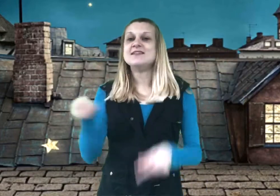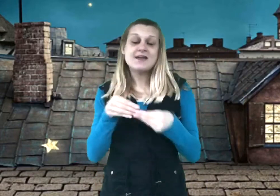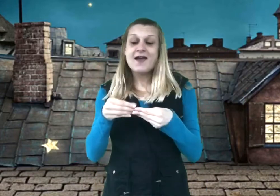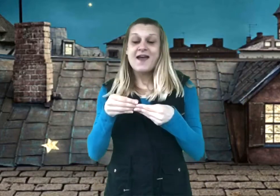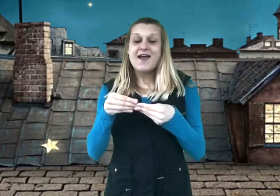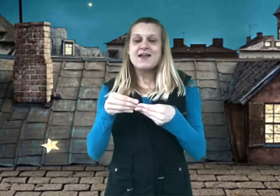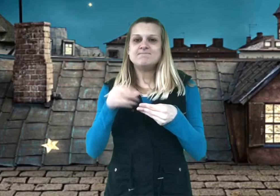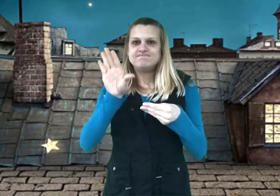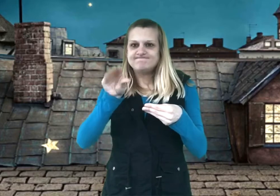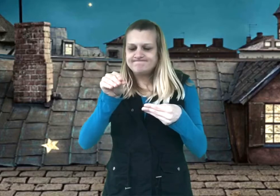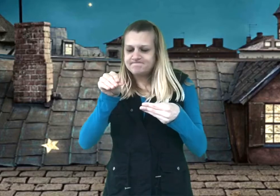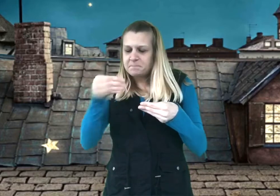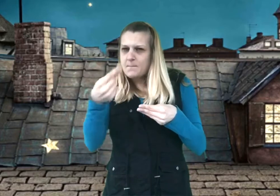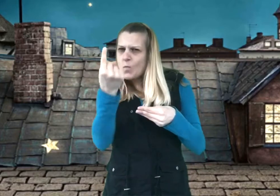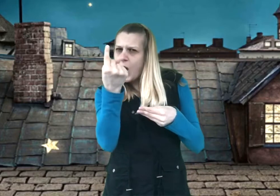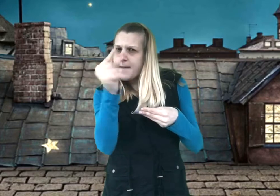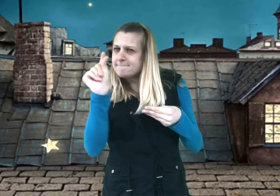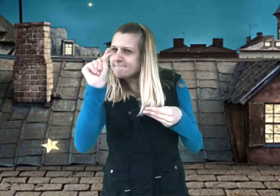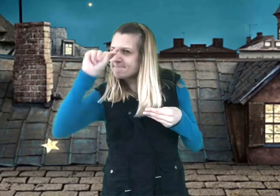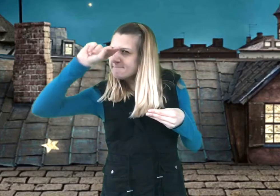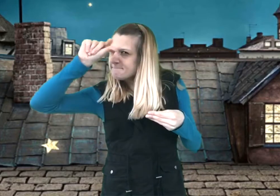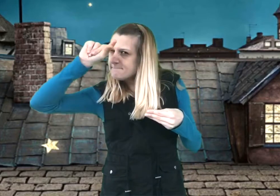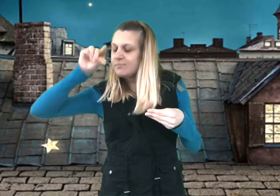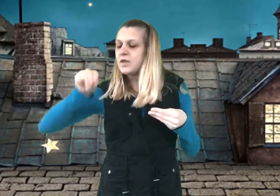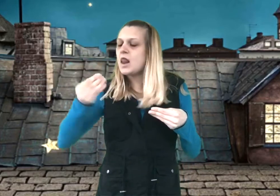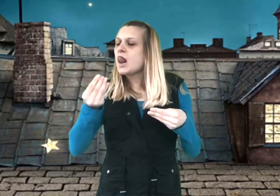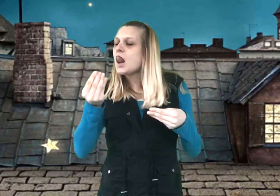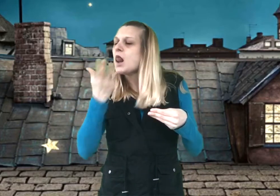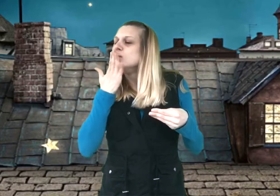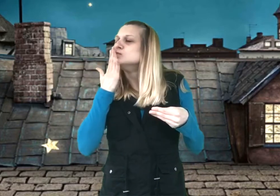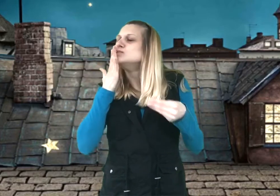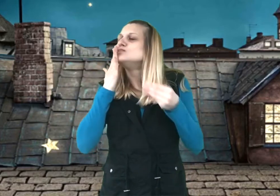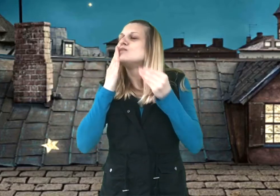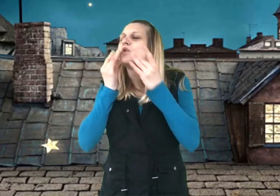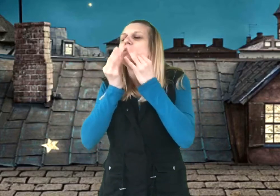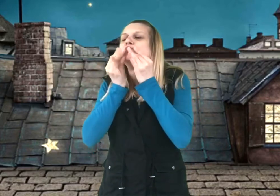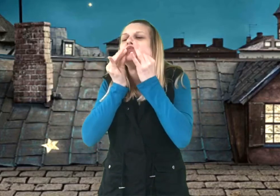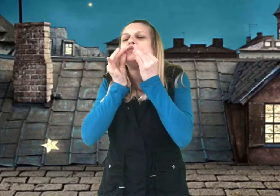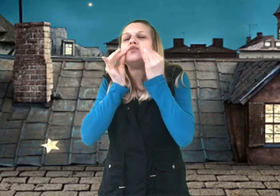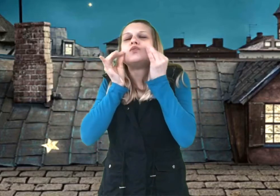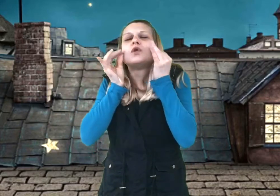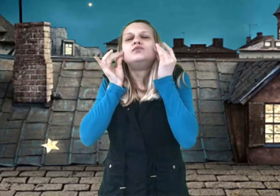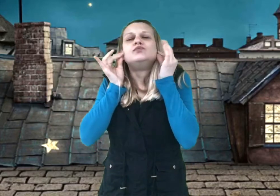He would break it into pieces and eat one tiny piece of chocolate and enjoy every taste of it.